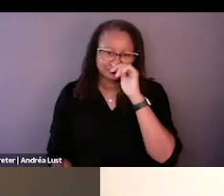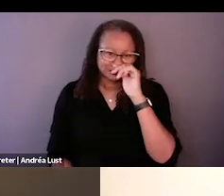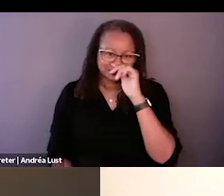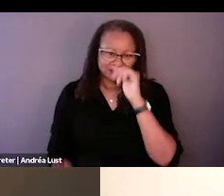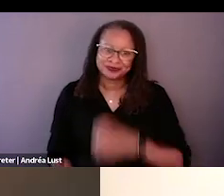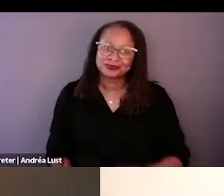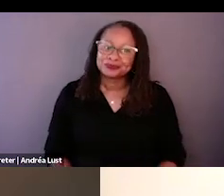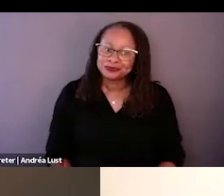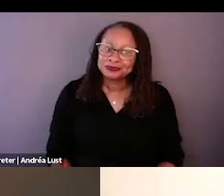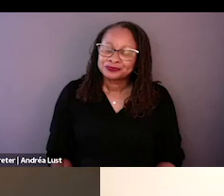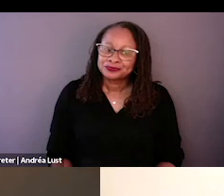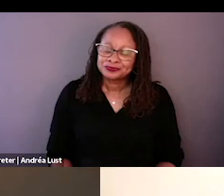something.